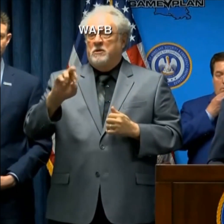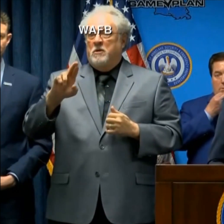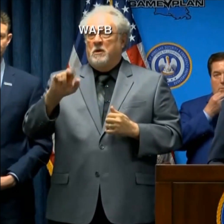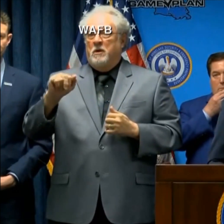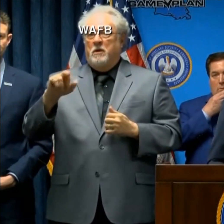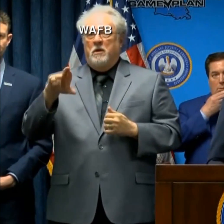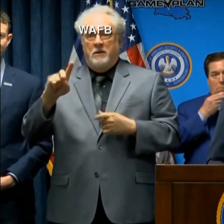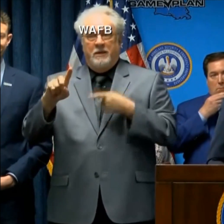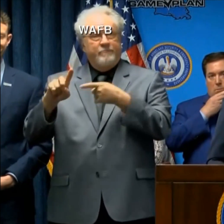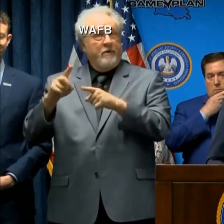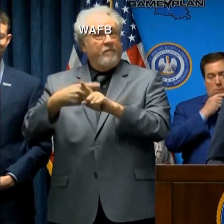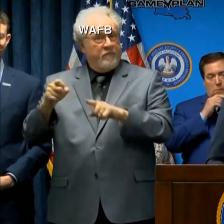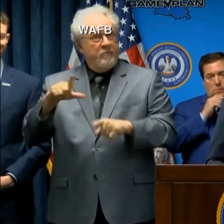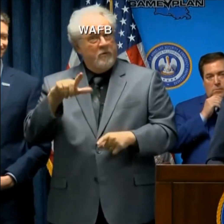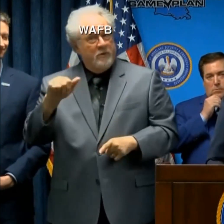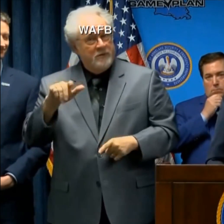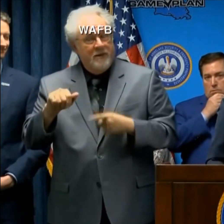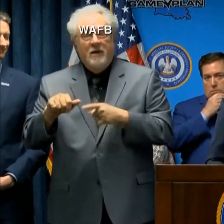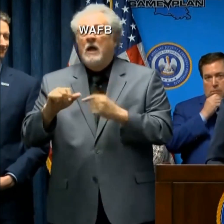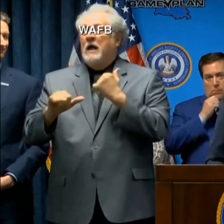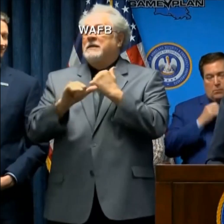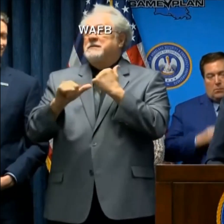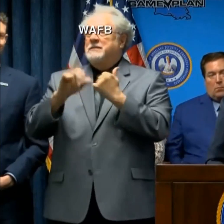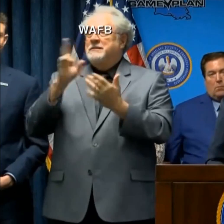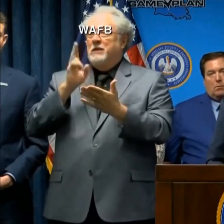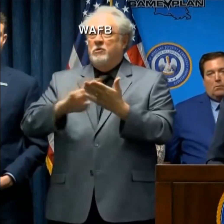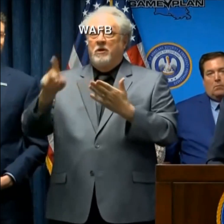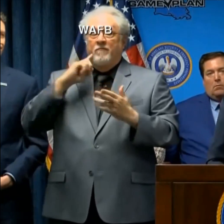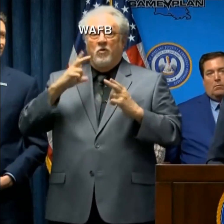Louisiana native he's the assistant secretary for health for Health and